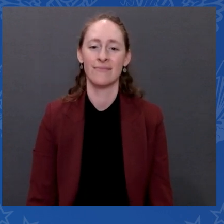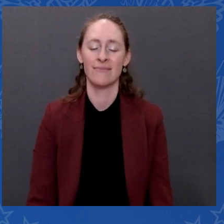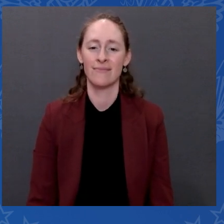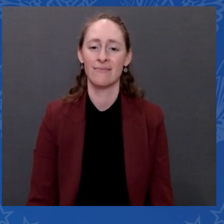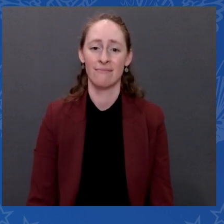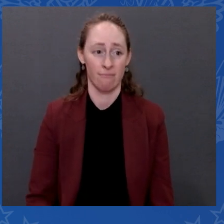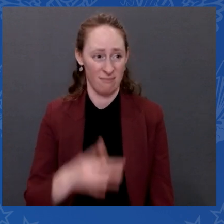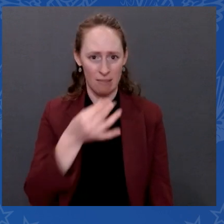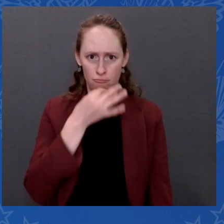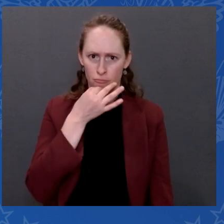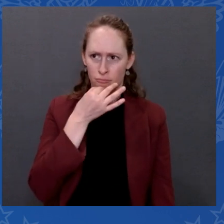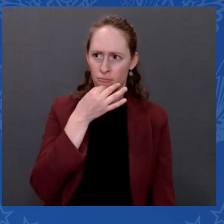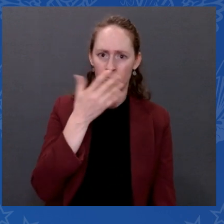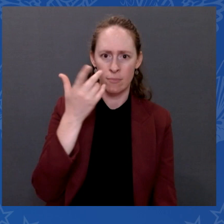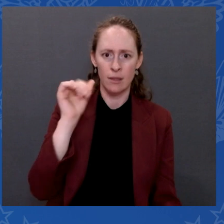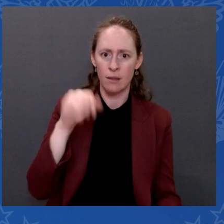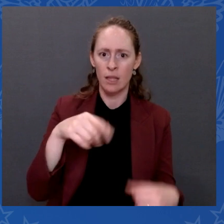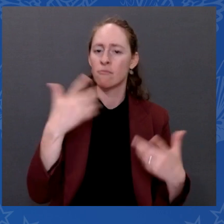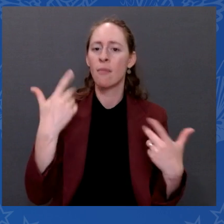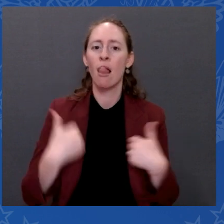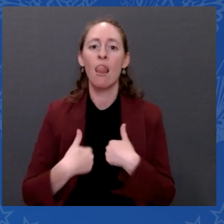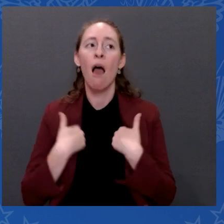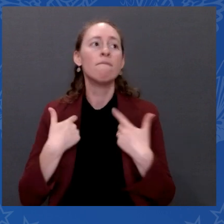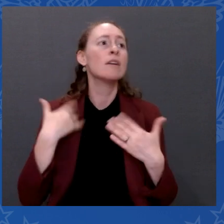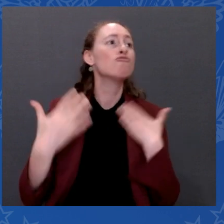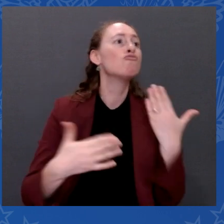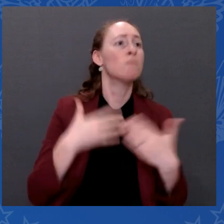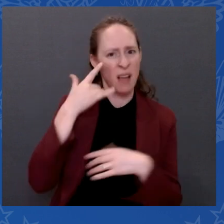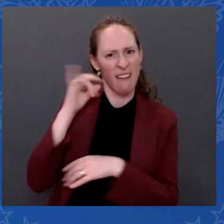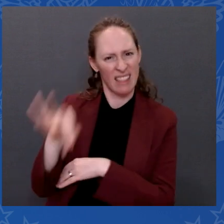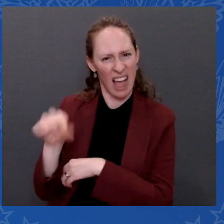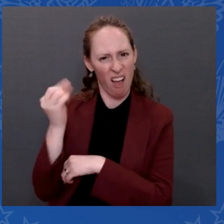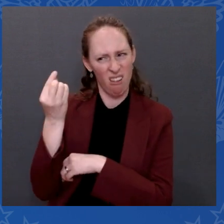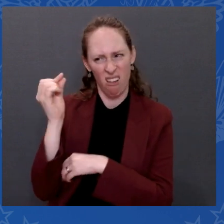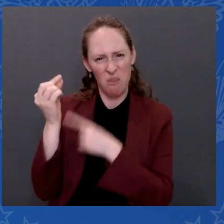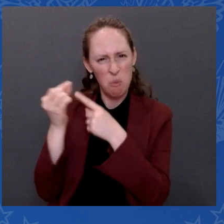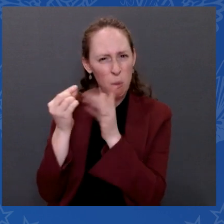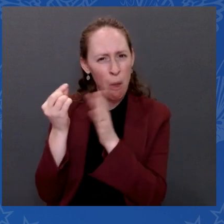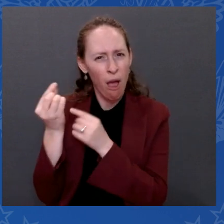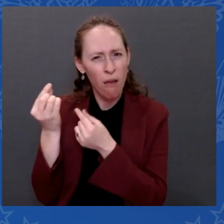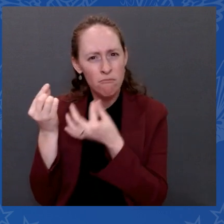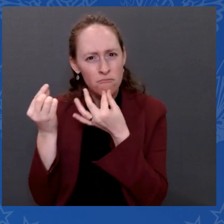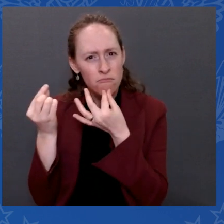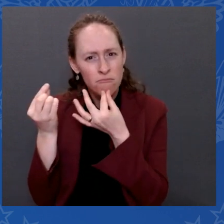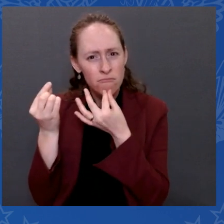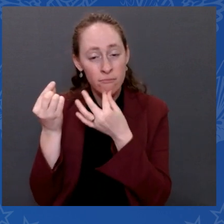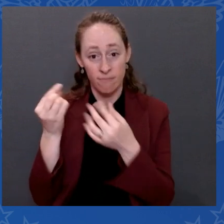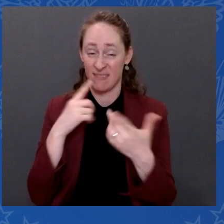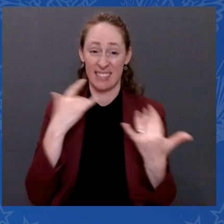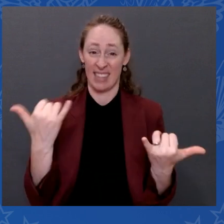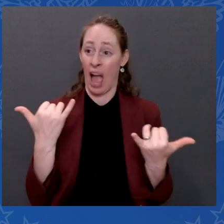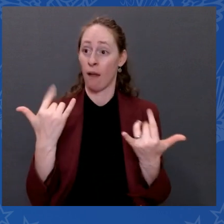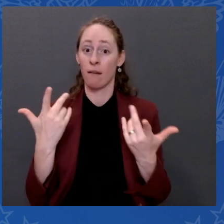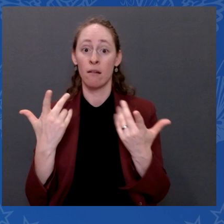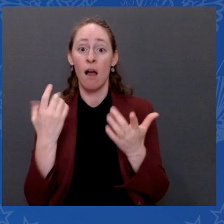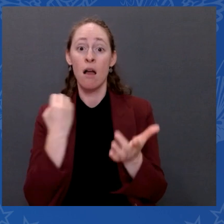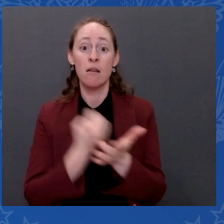You know, they're the building blocks for the modern economy, powering everything from smartphones, to dishwashers, to automobiles. I could go on.